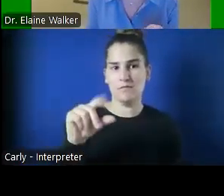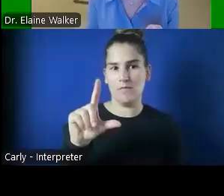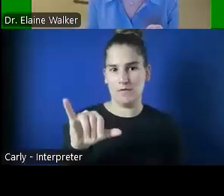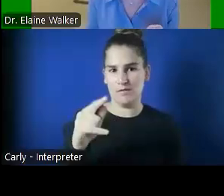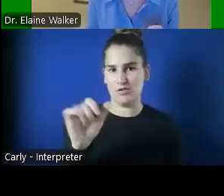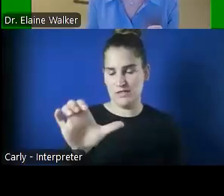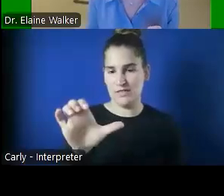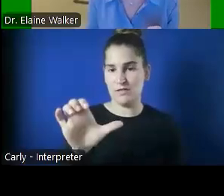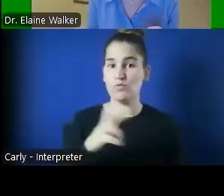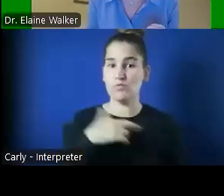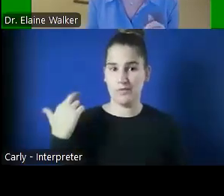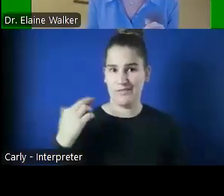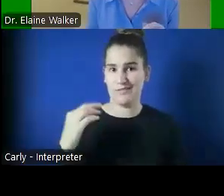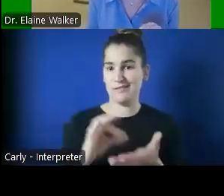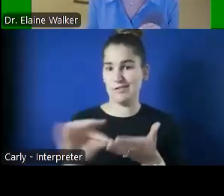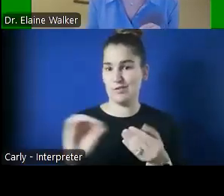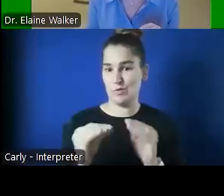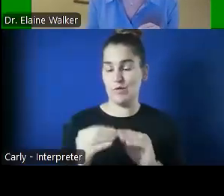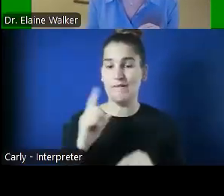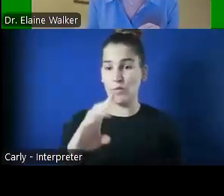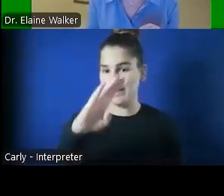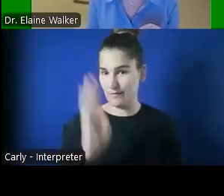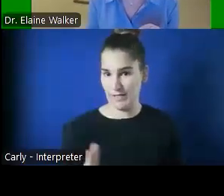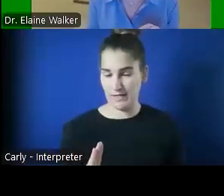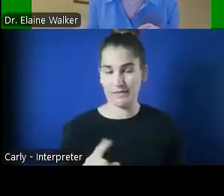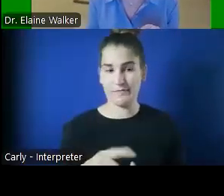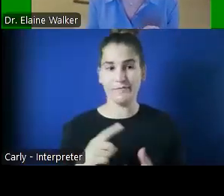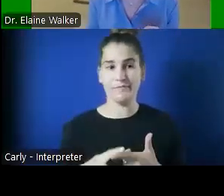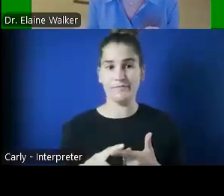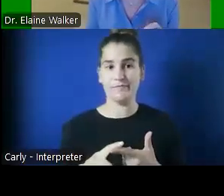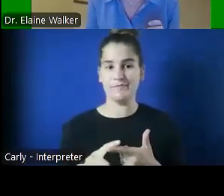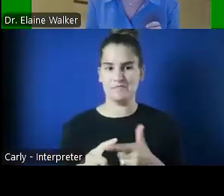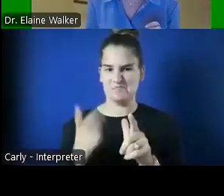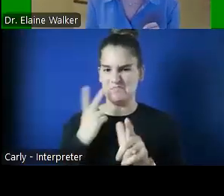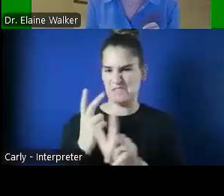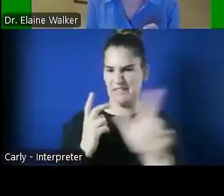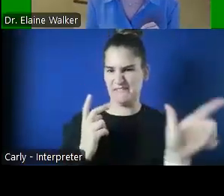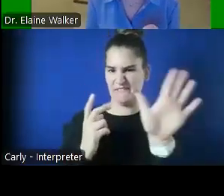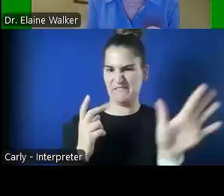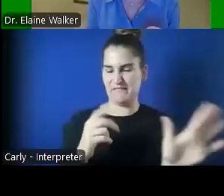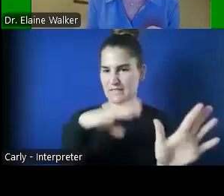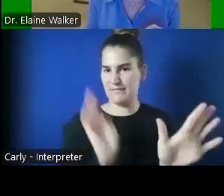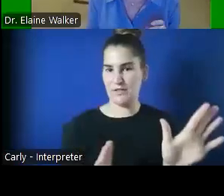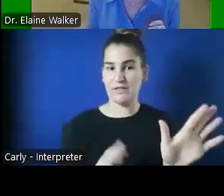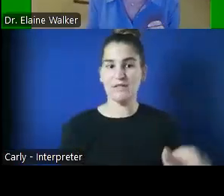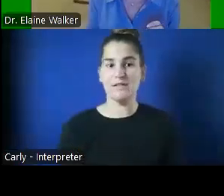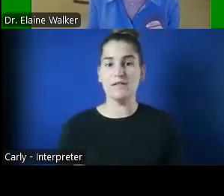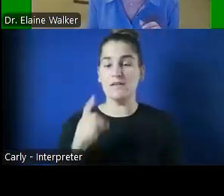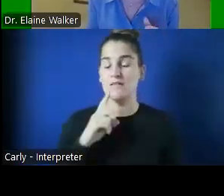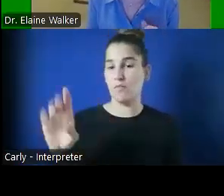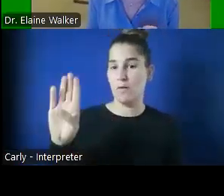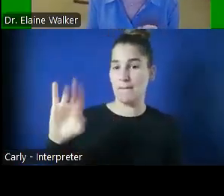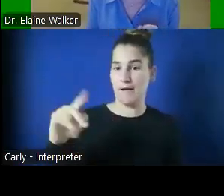polyenic risk scores for schizophrenia on the left for bipolar disorder and major depressive